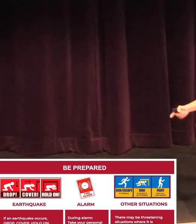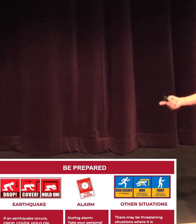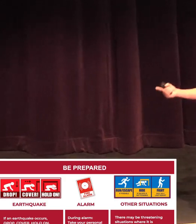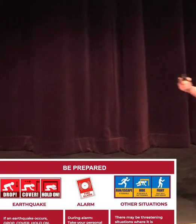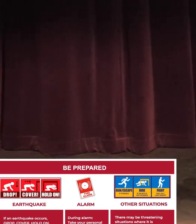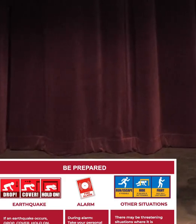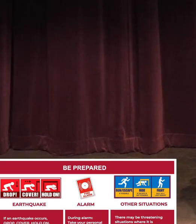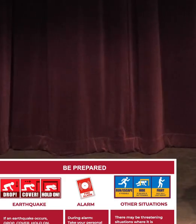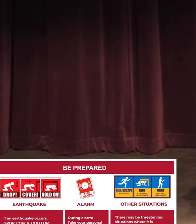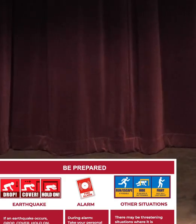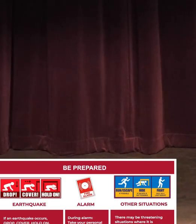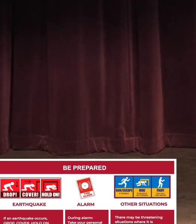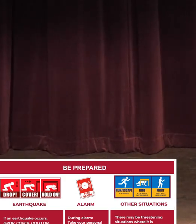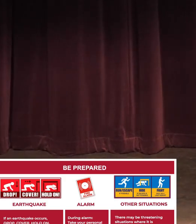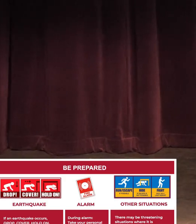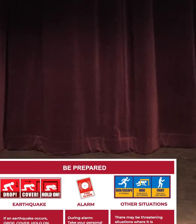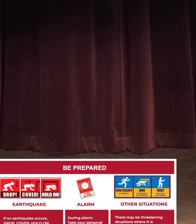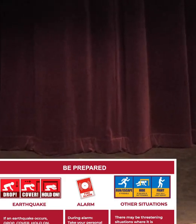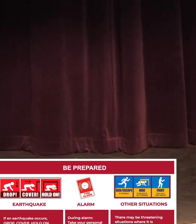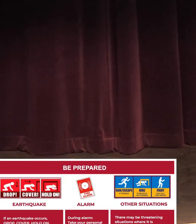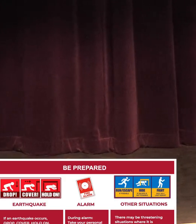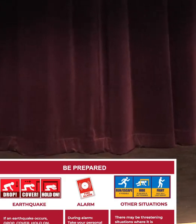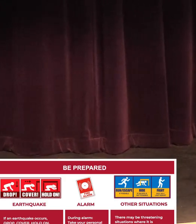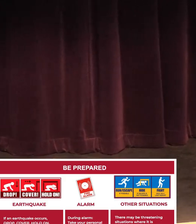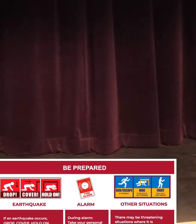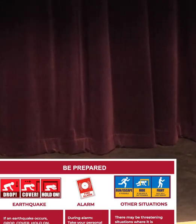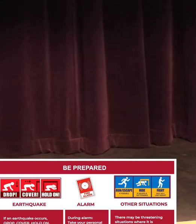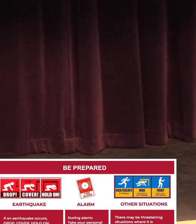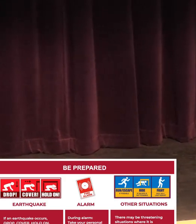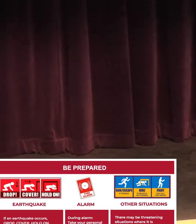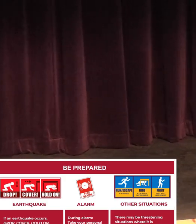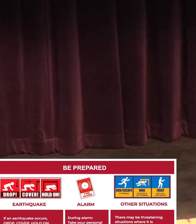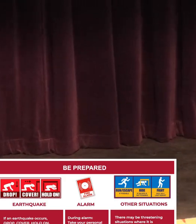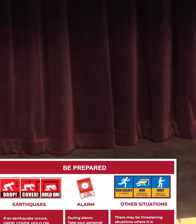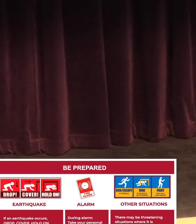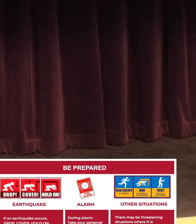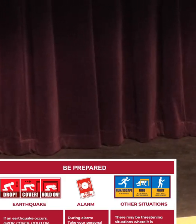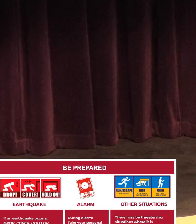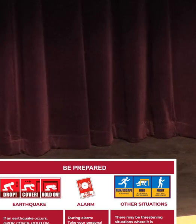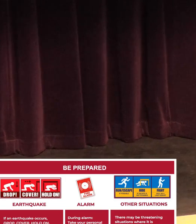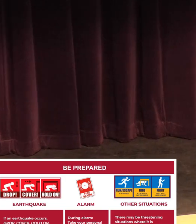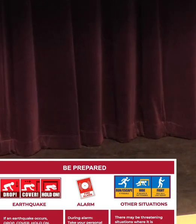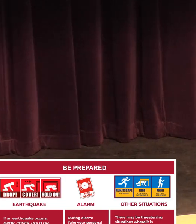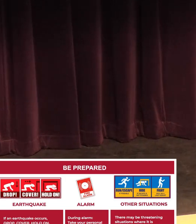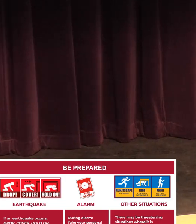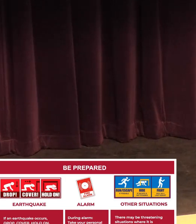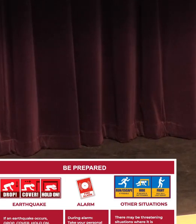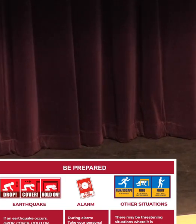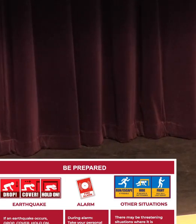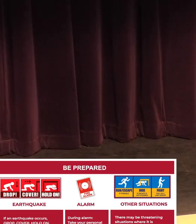So if you start off with one tool and you realize that that's not working and you have to change, that is when you have your options.